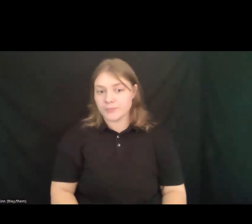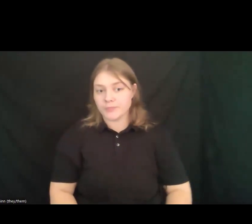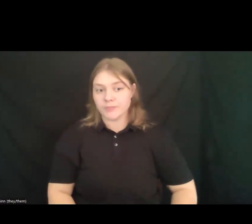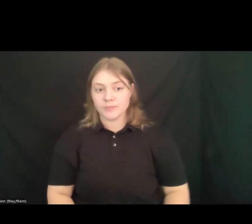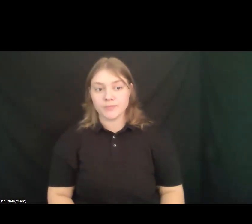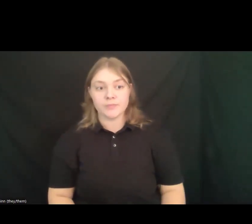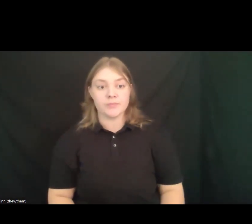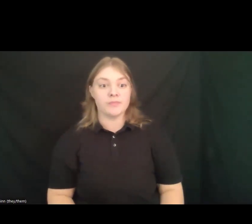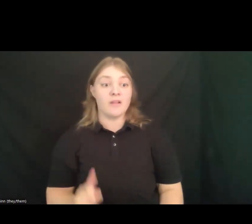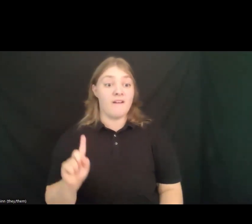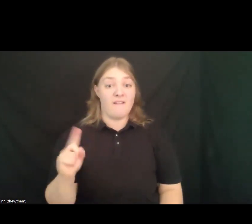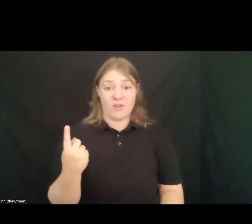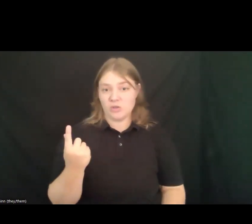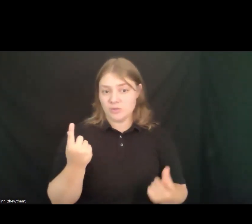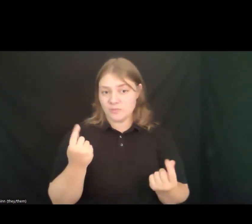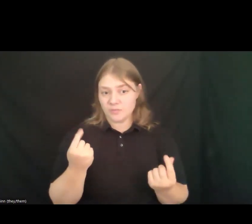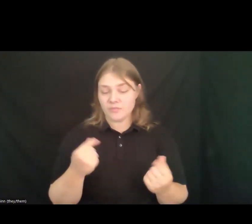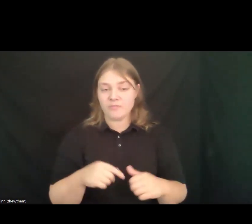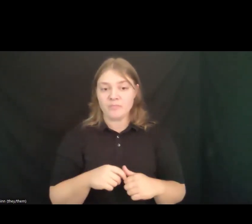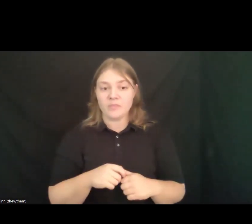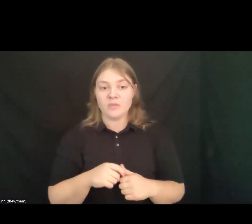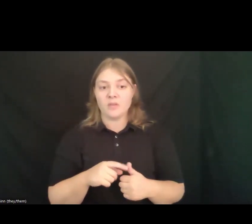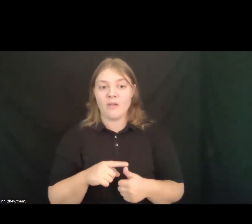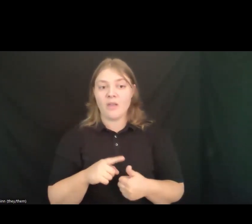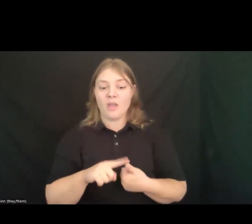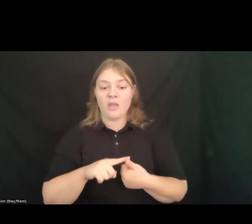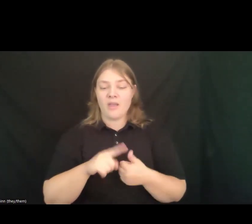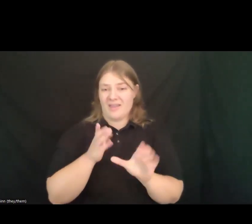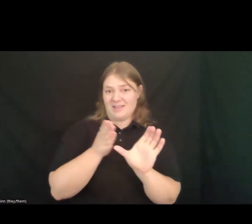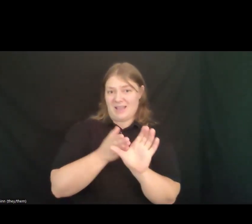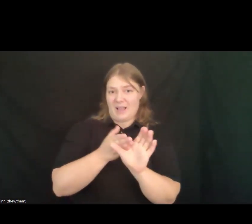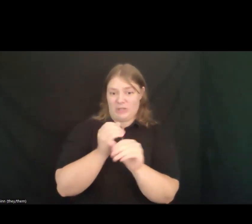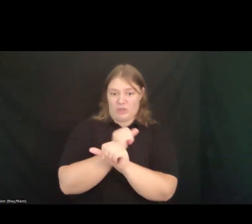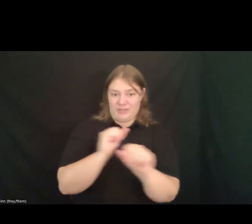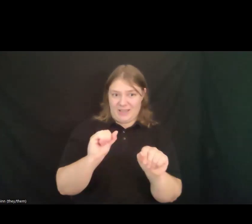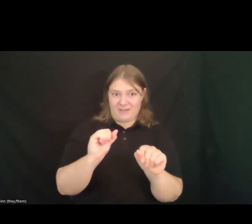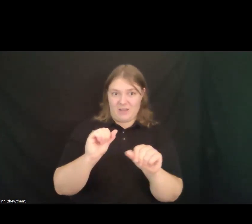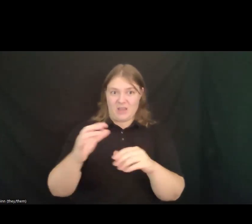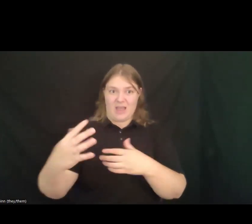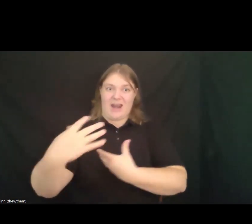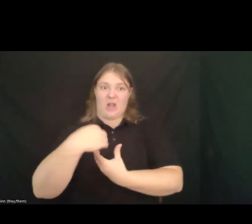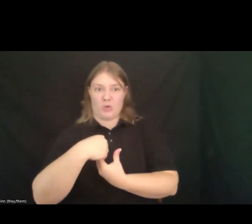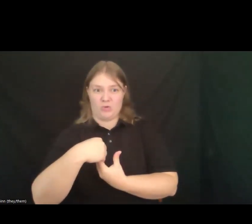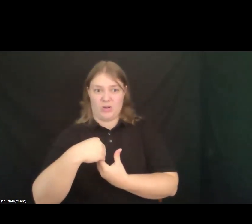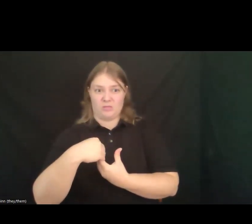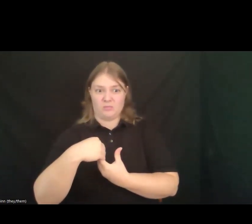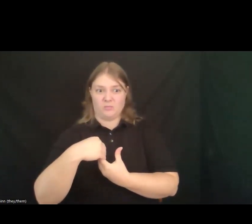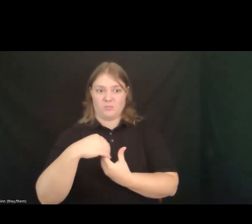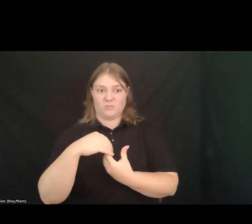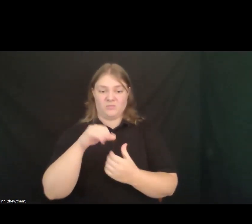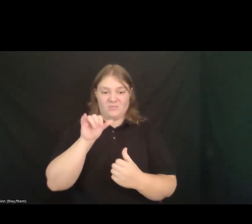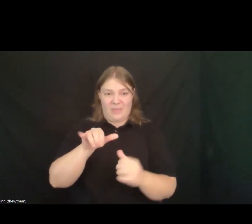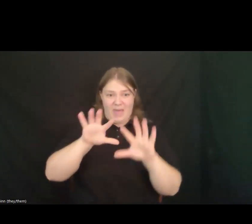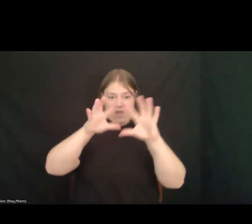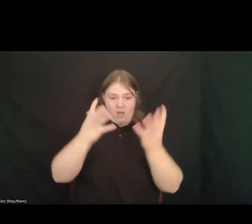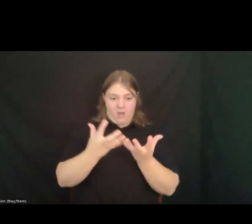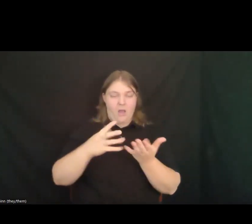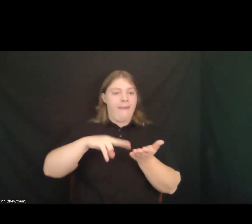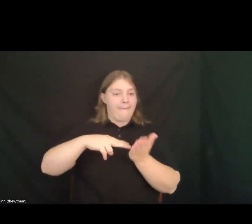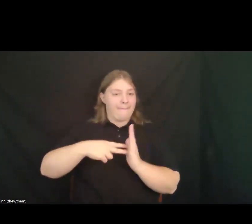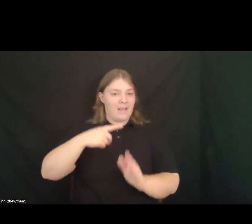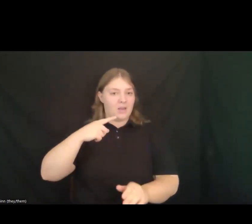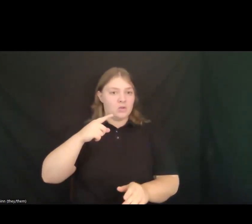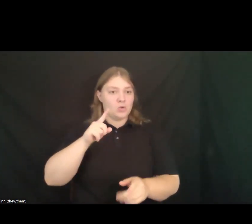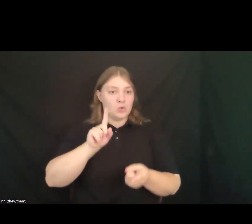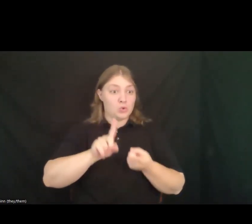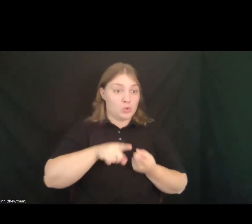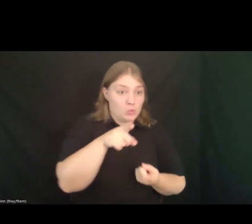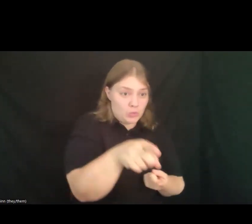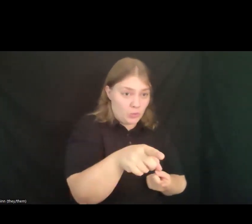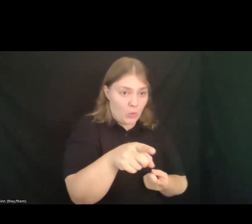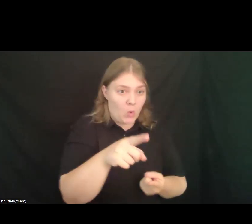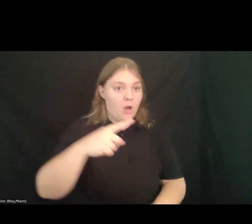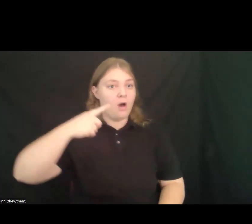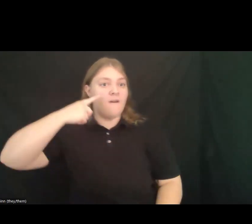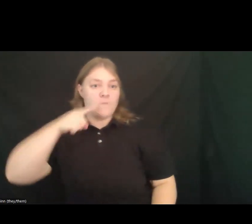question is uh what does psychological safety and inclusion mean to you and for you so you can take